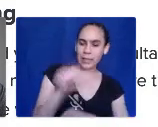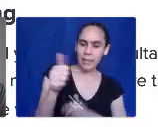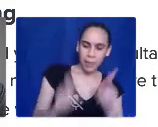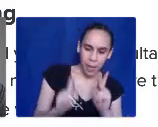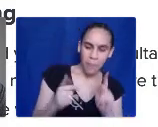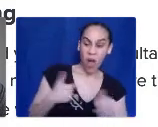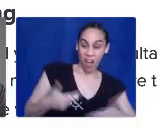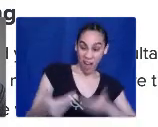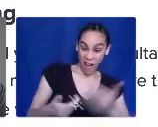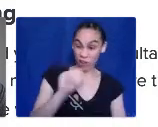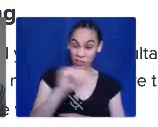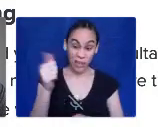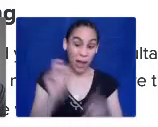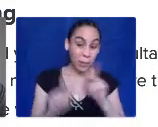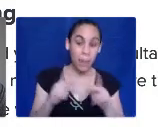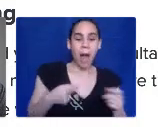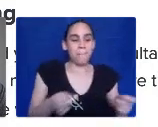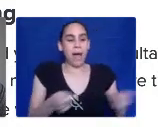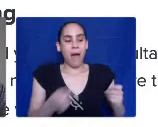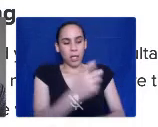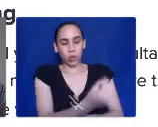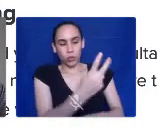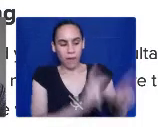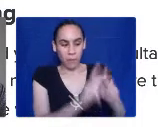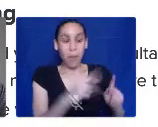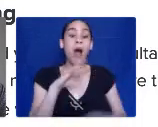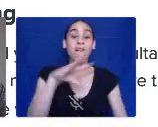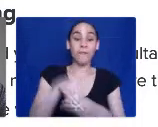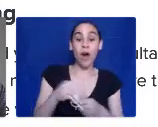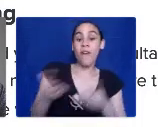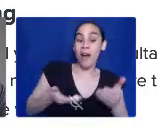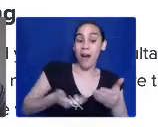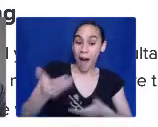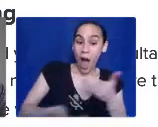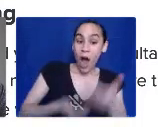um i managed 12 people i was part of the hiring process to bring on the board new three new devs